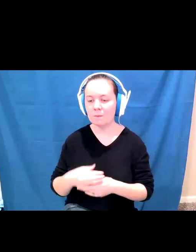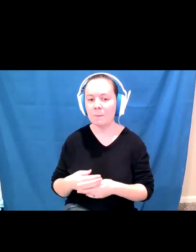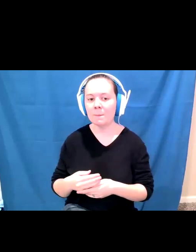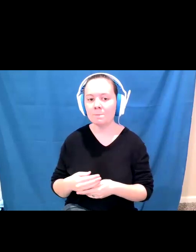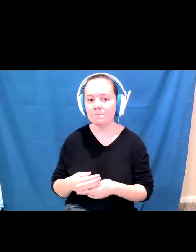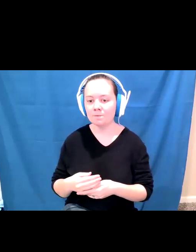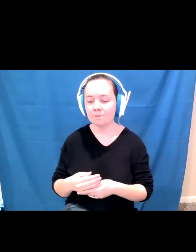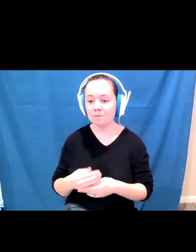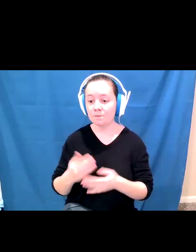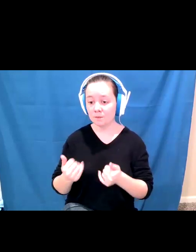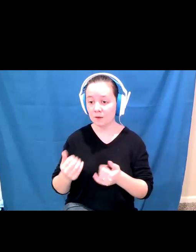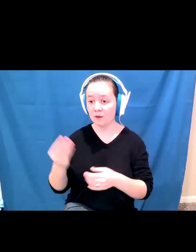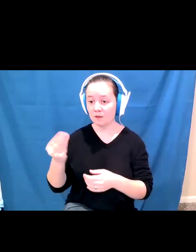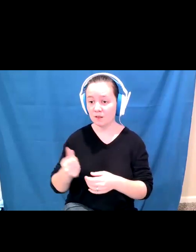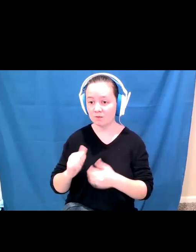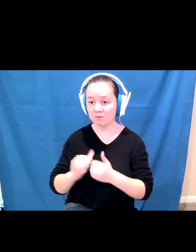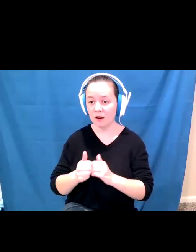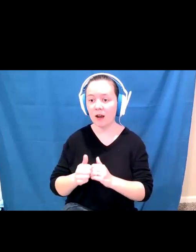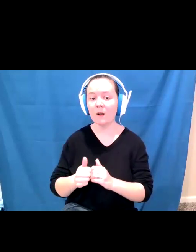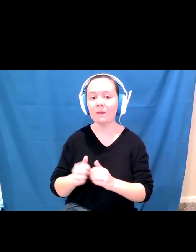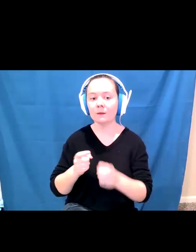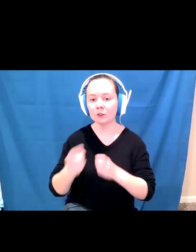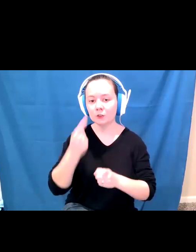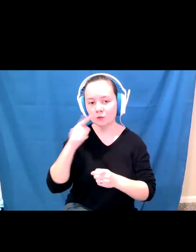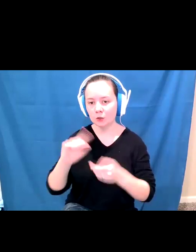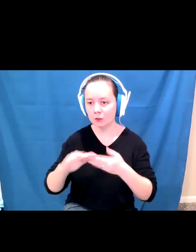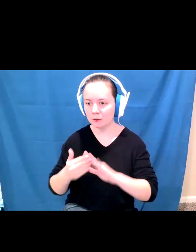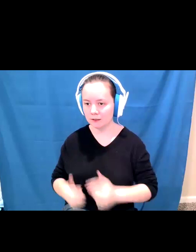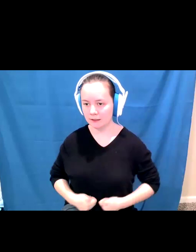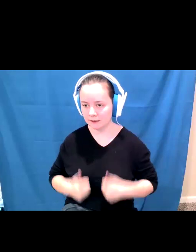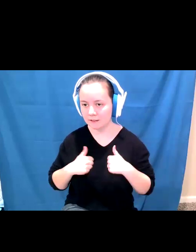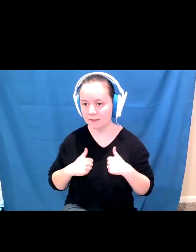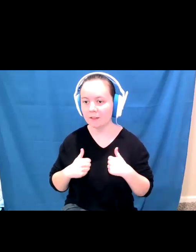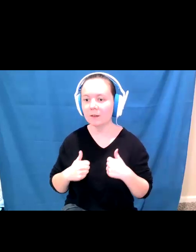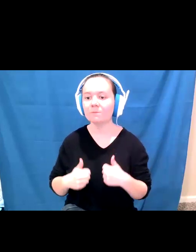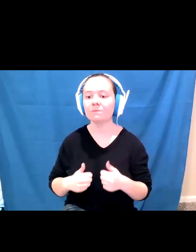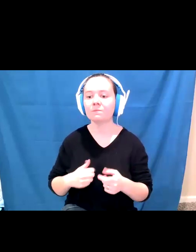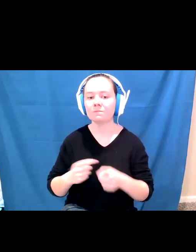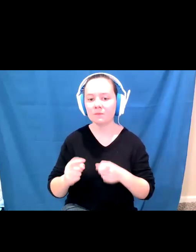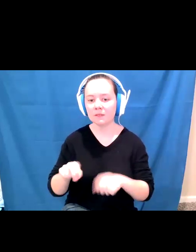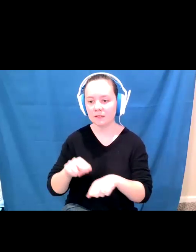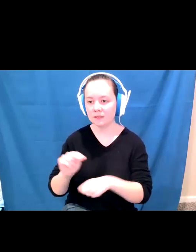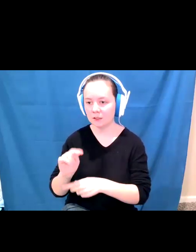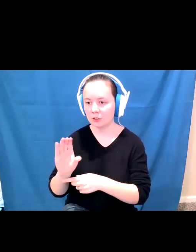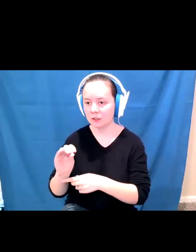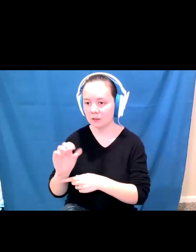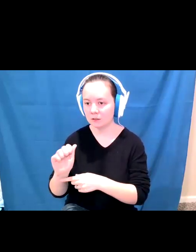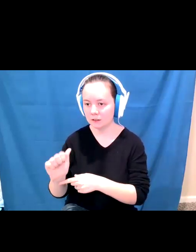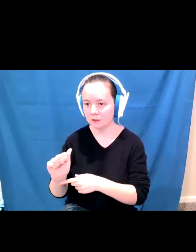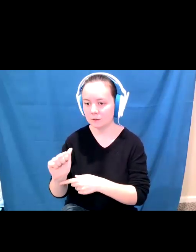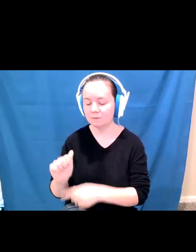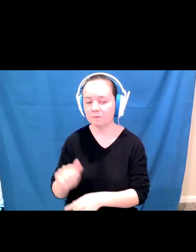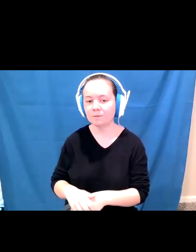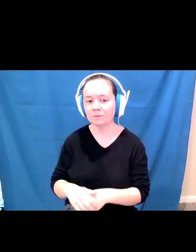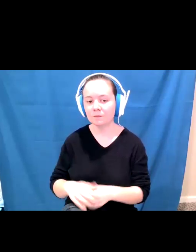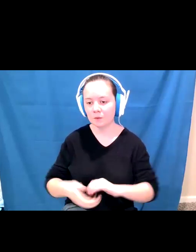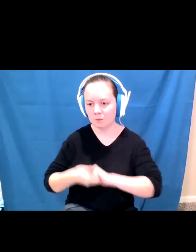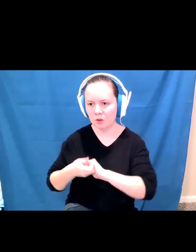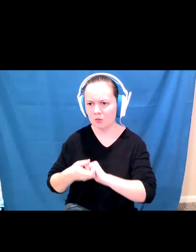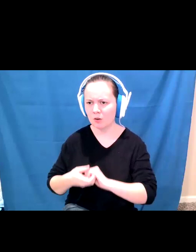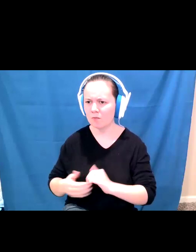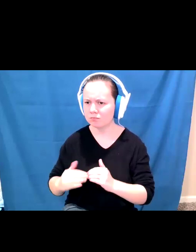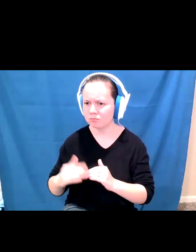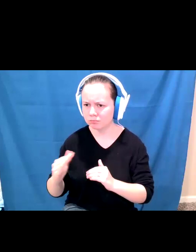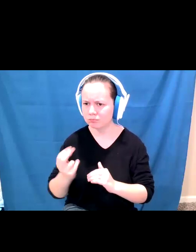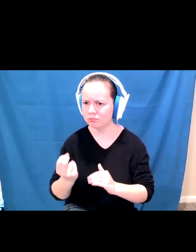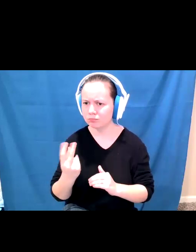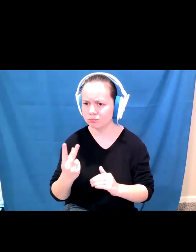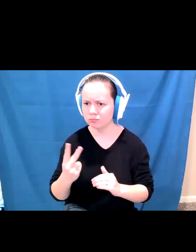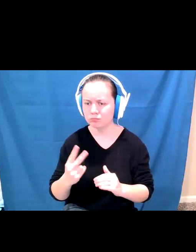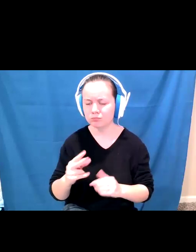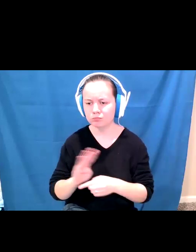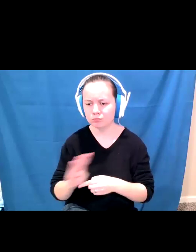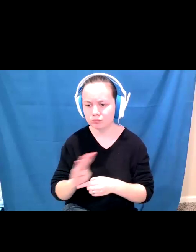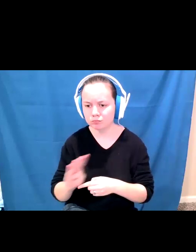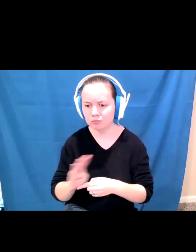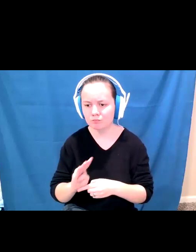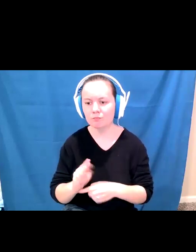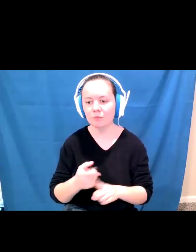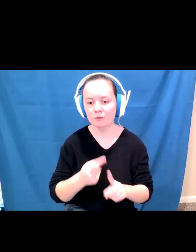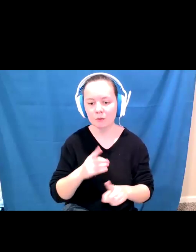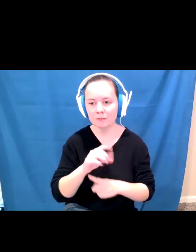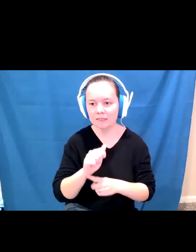by the Administration for Community Living and operated by the National Council on Aging in partnership with more than a dozen organizations from the disability, aging, and workforce communities